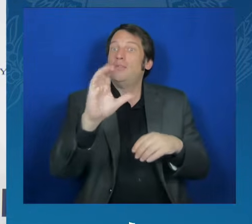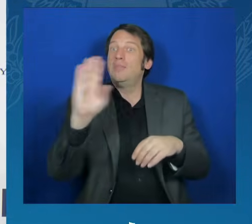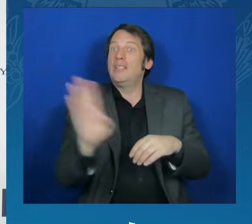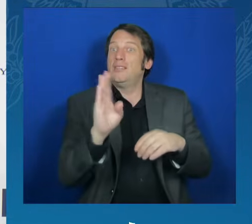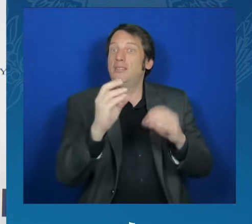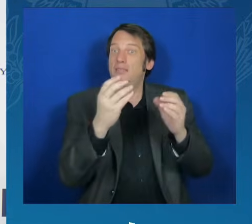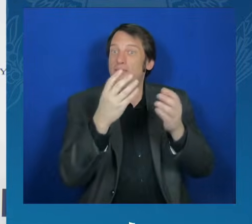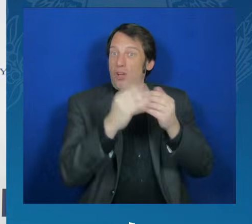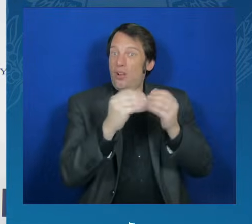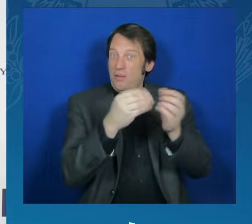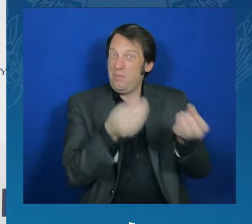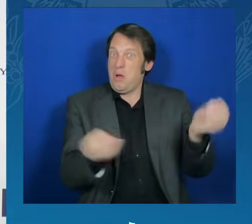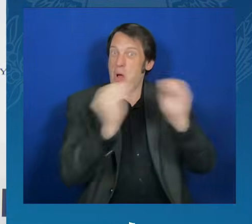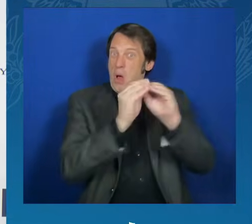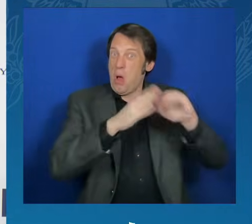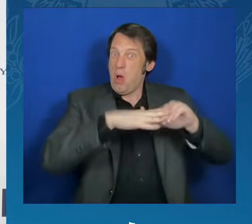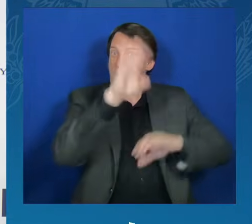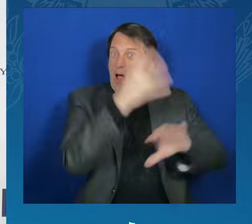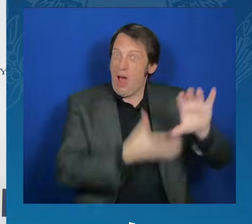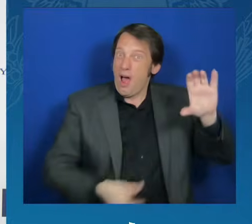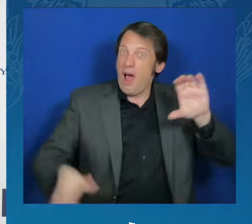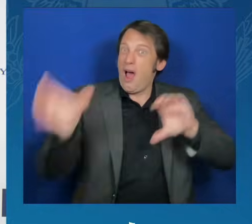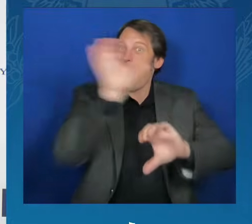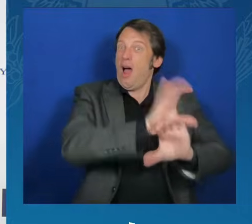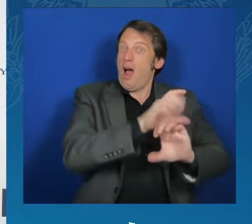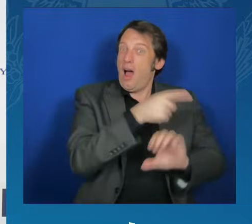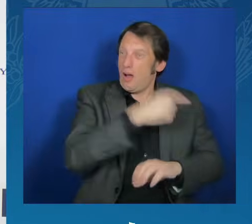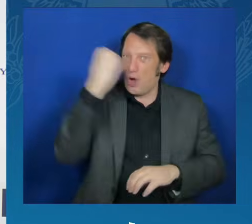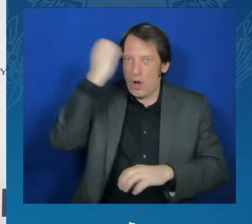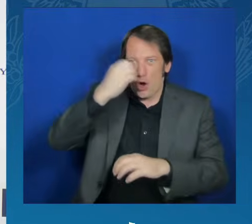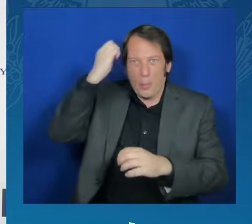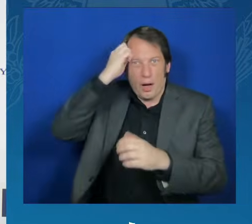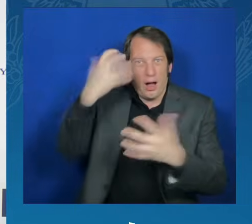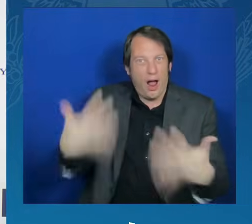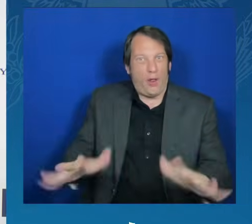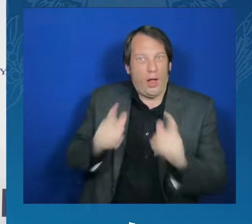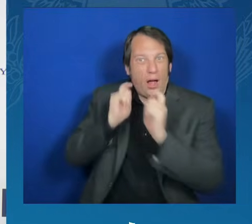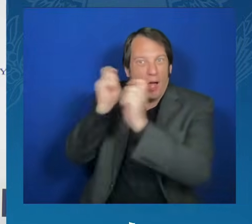You have made clear that Europe will stand with Ukraine,